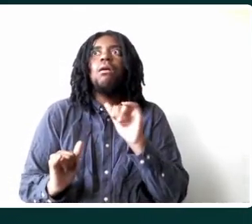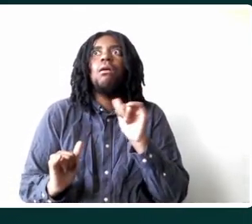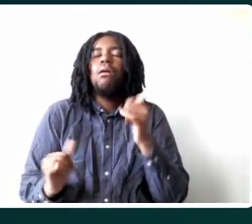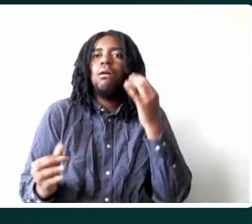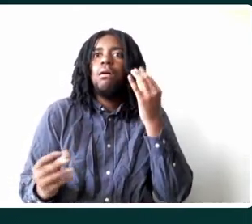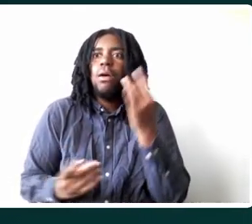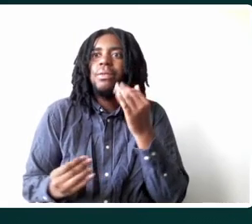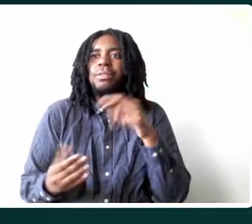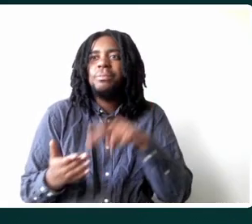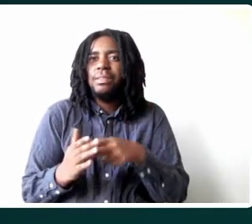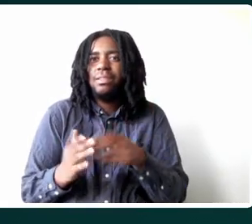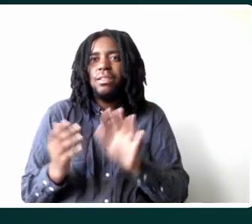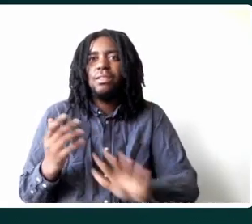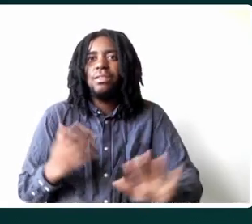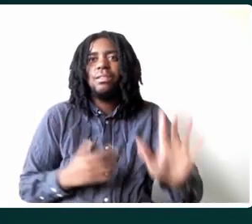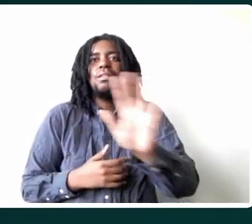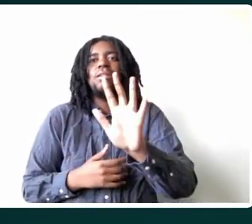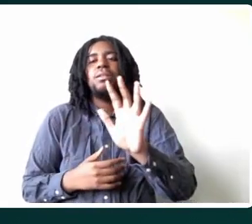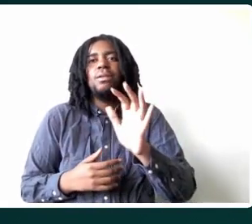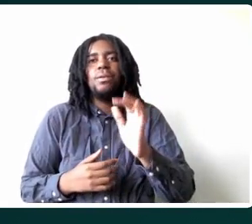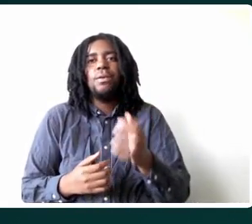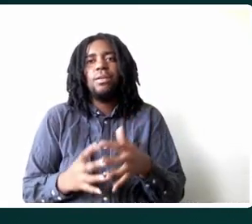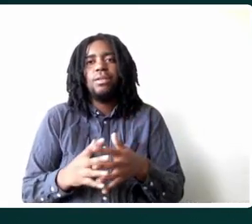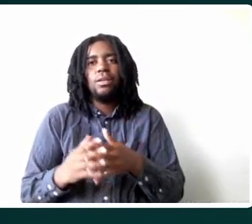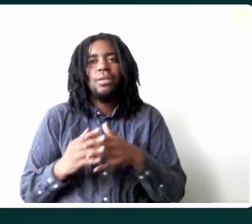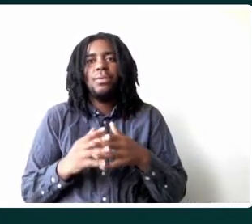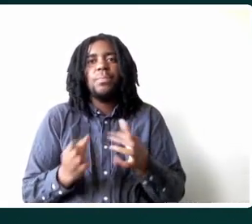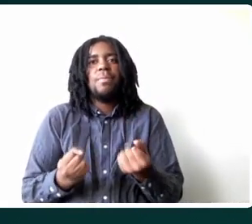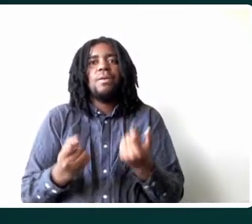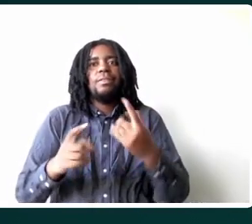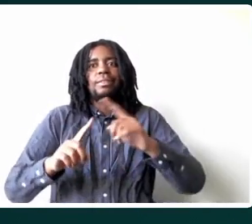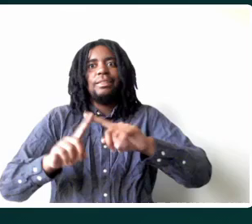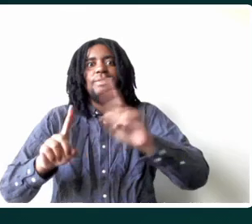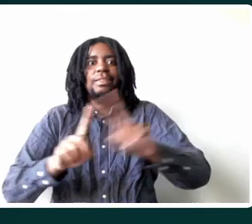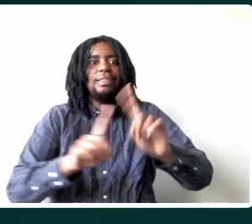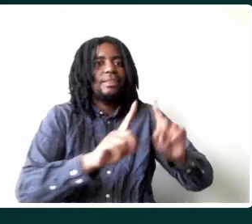which so many of us have very different lived experiences. How do we negotiate a way forward